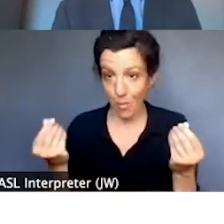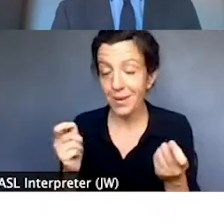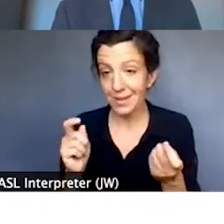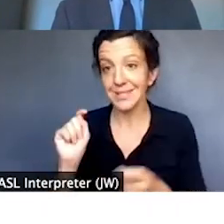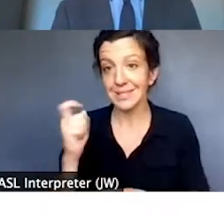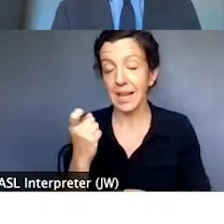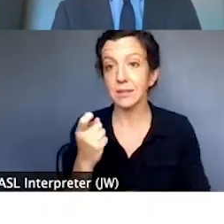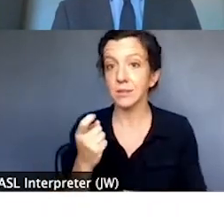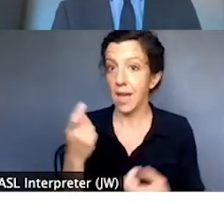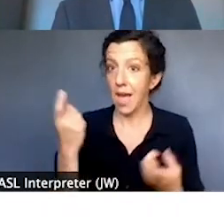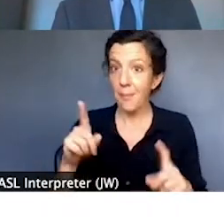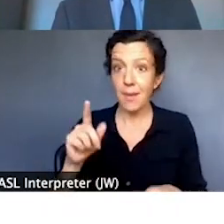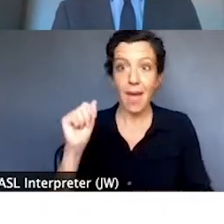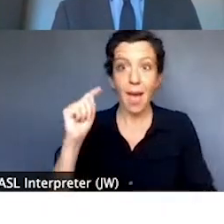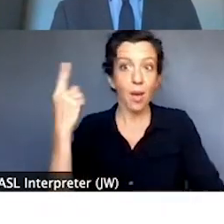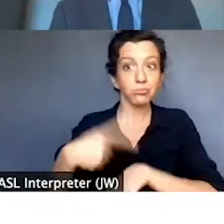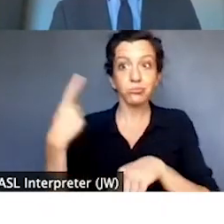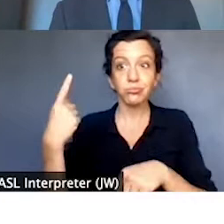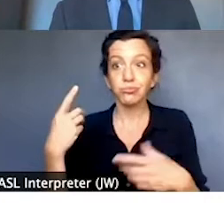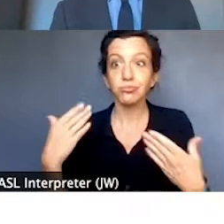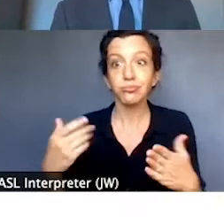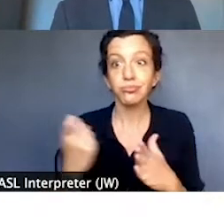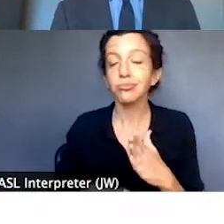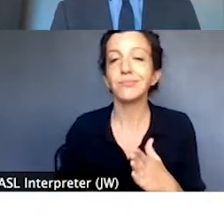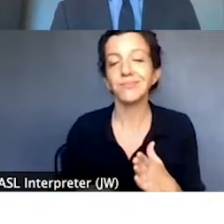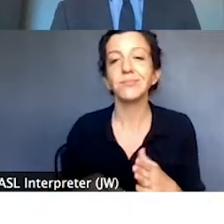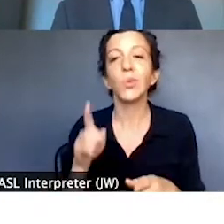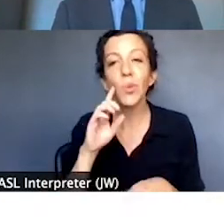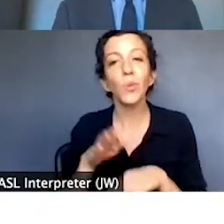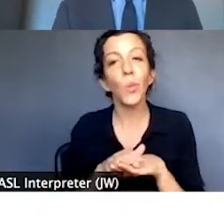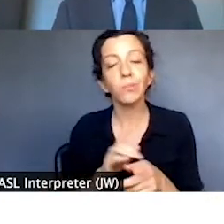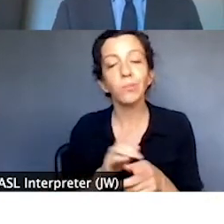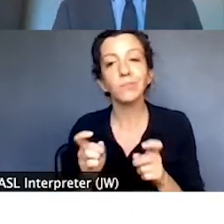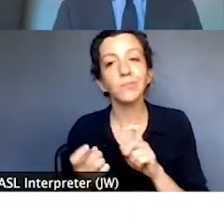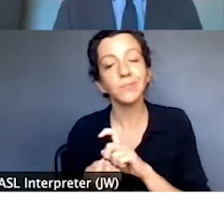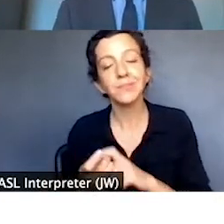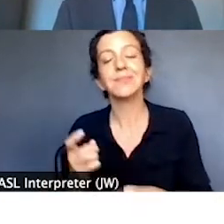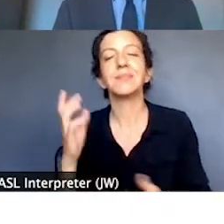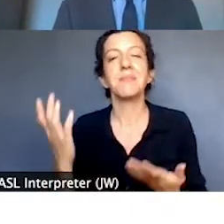starting in 2022, but probably would not be fully in place until around 2025.